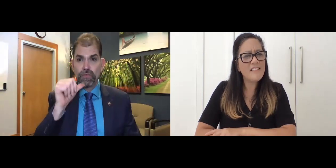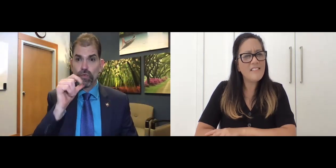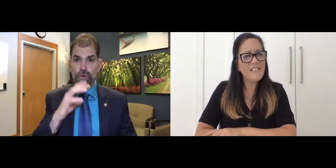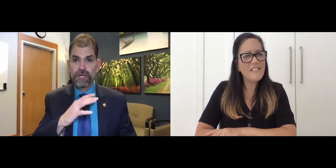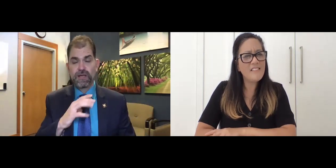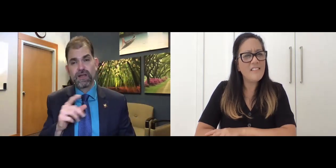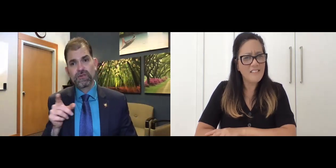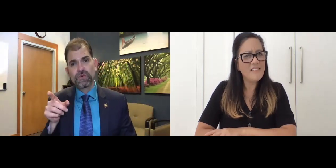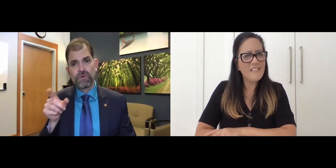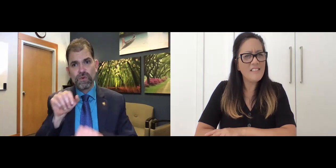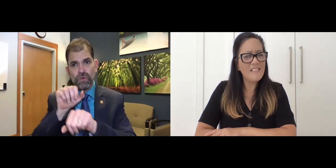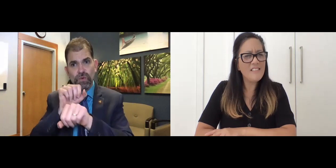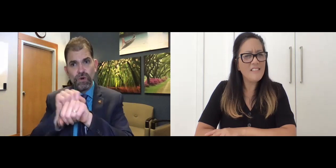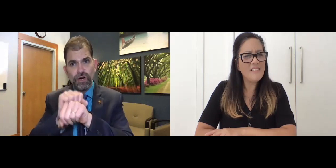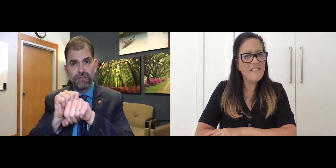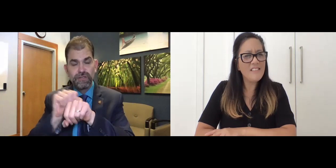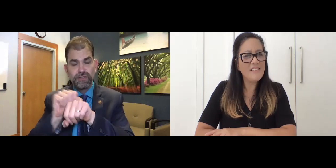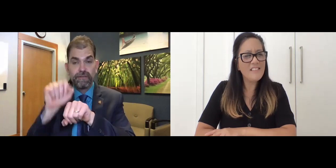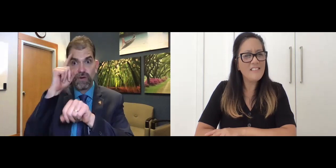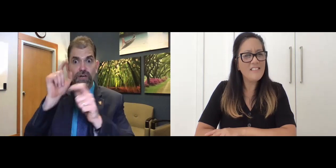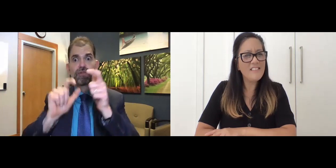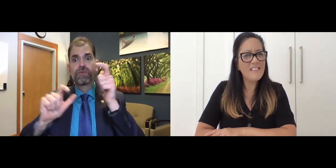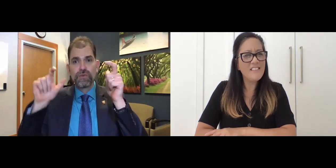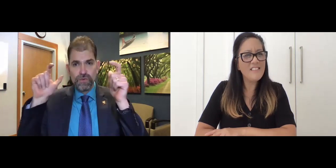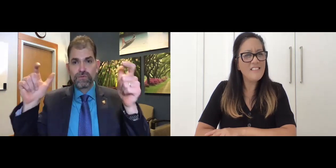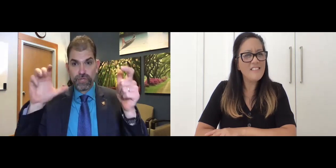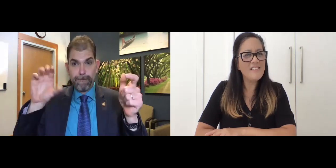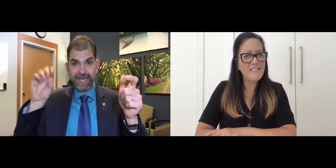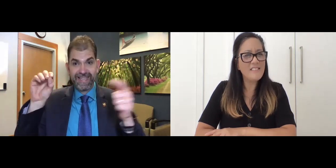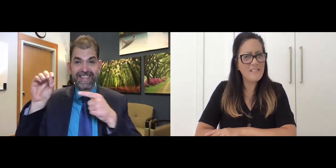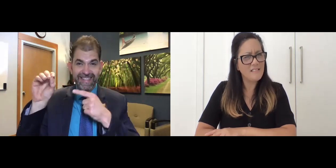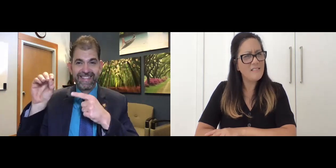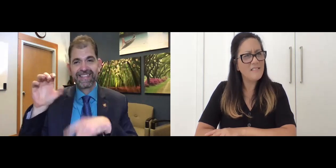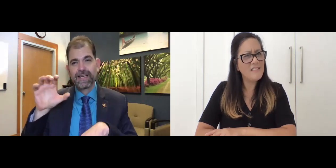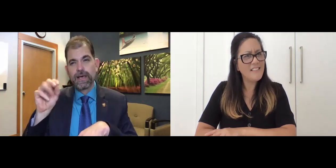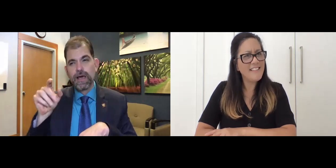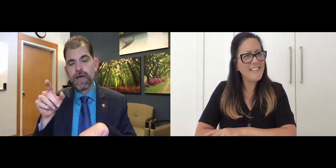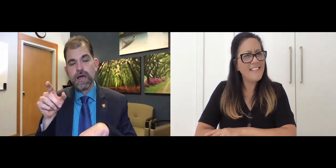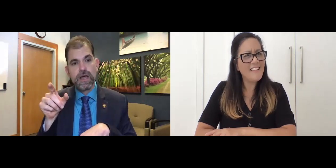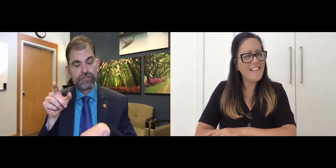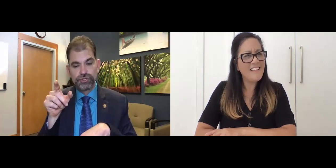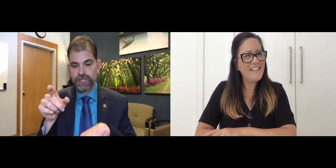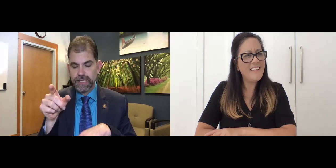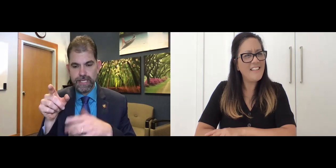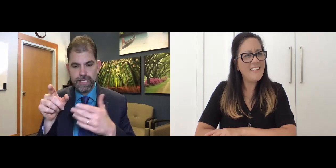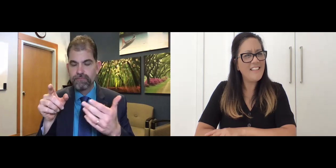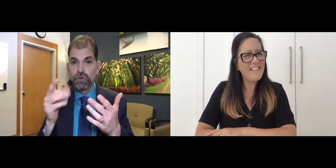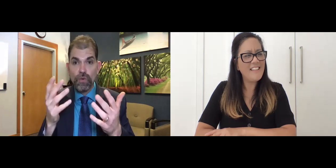I recently had a patient who was working for a very large company